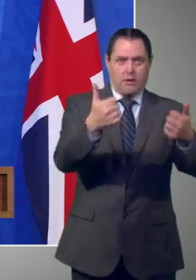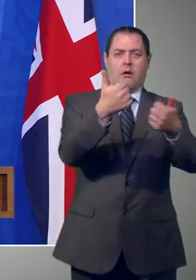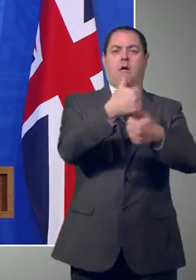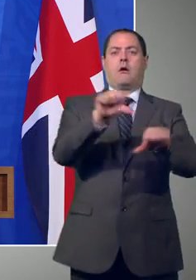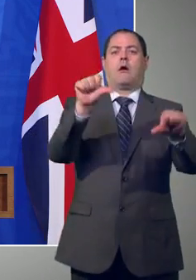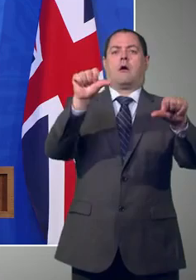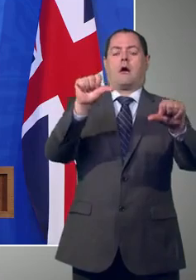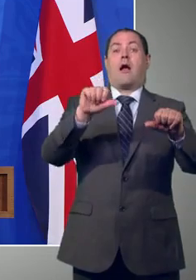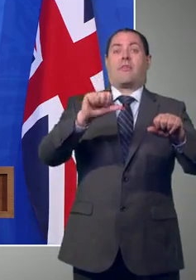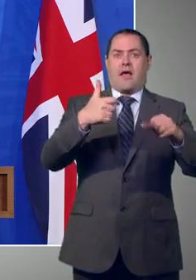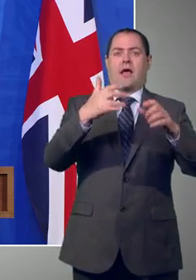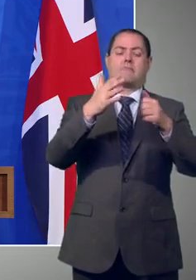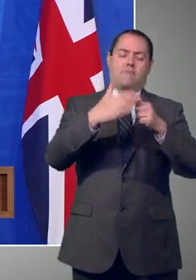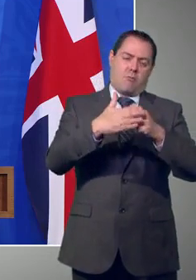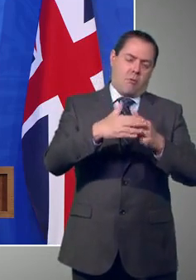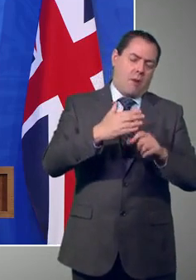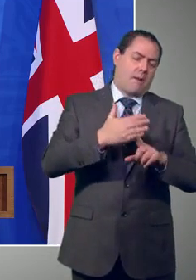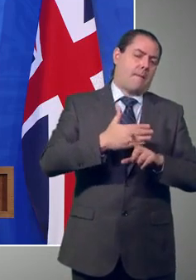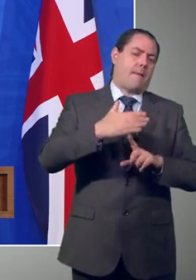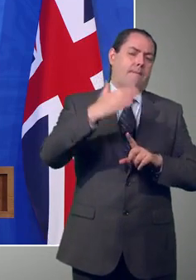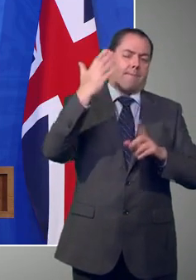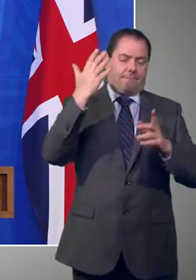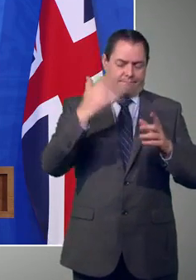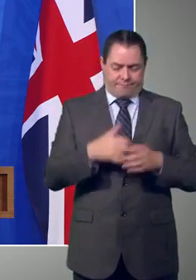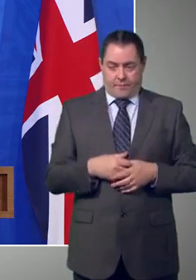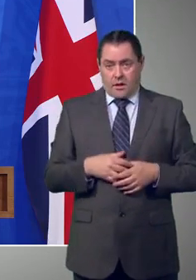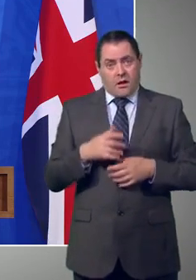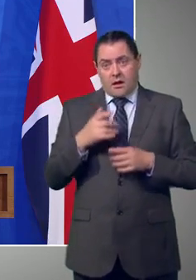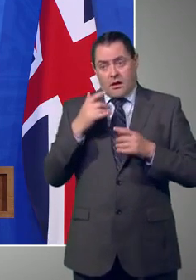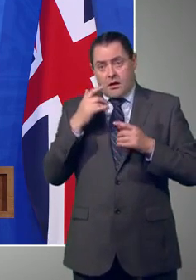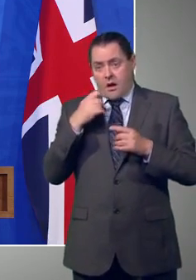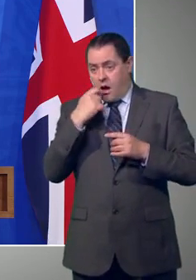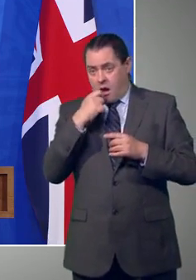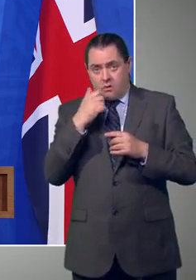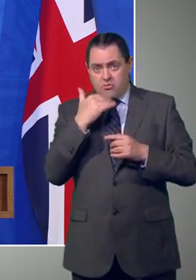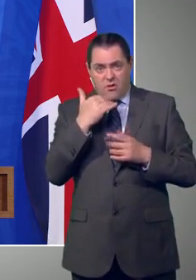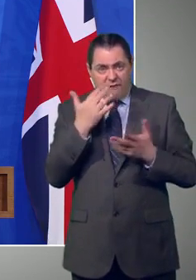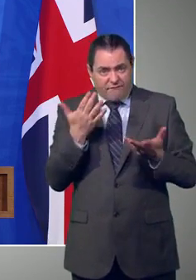testing we we had to we had to